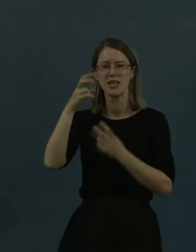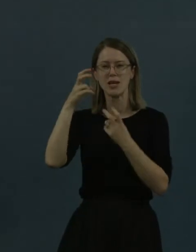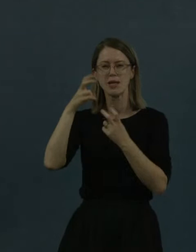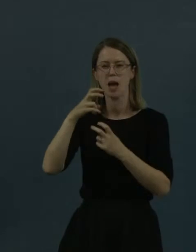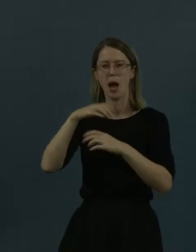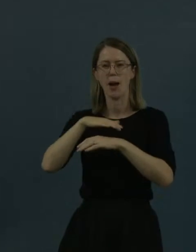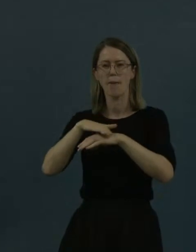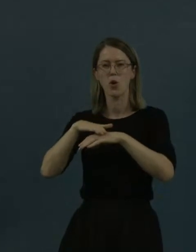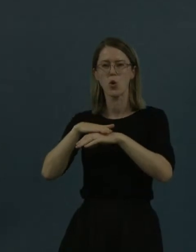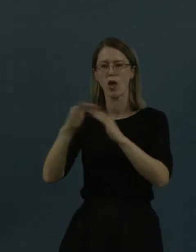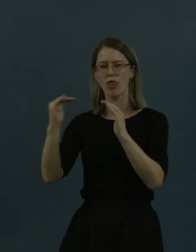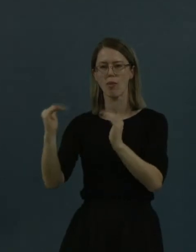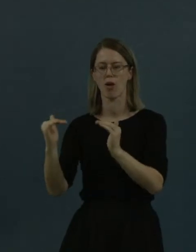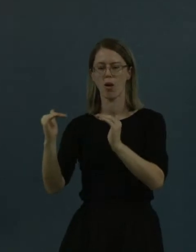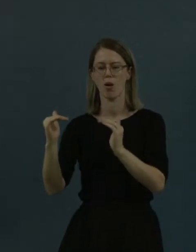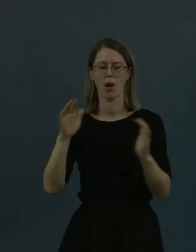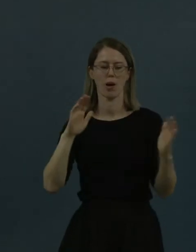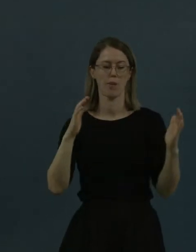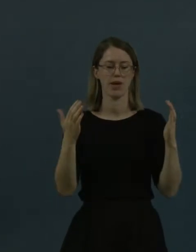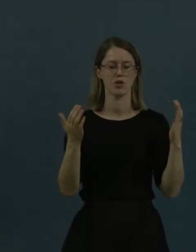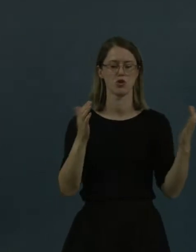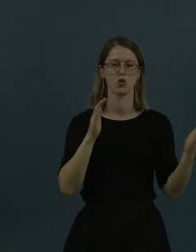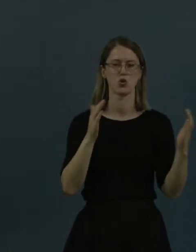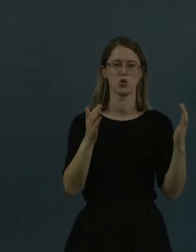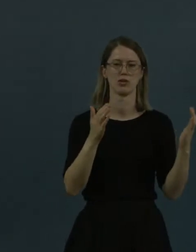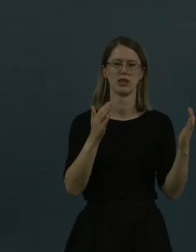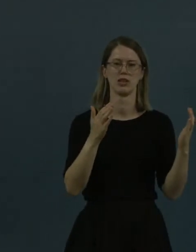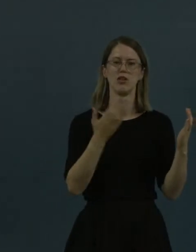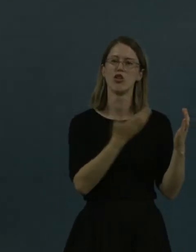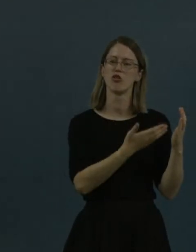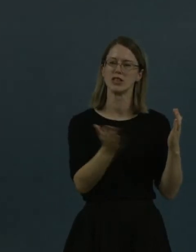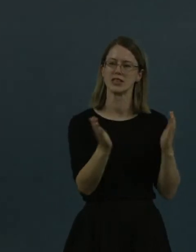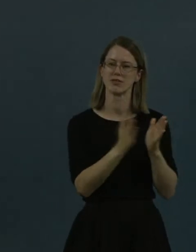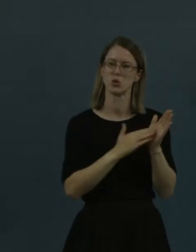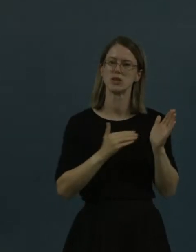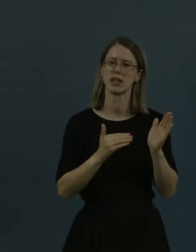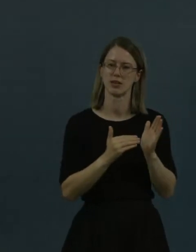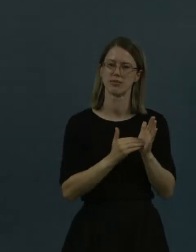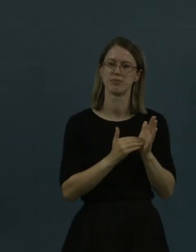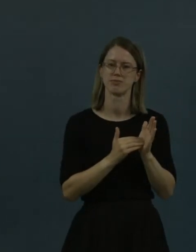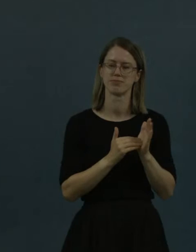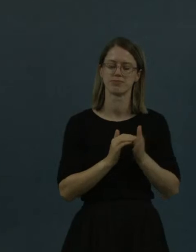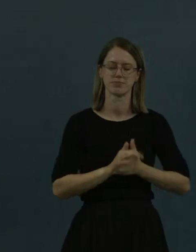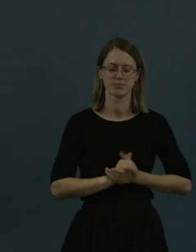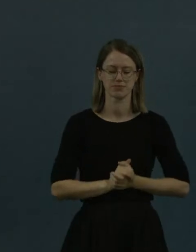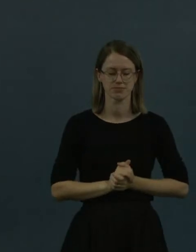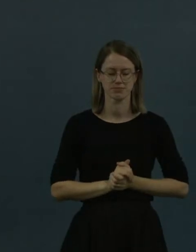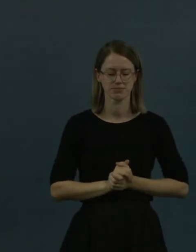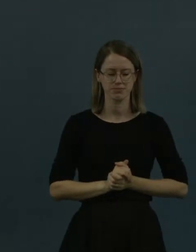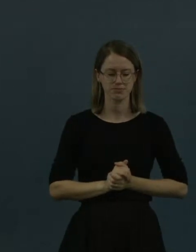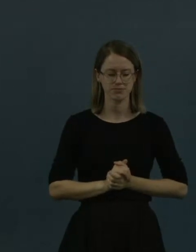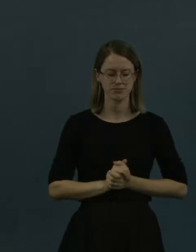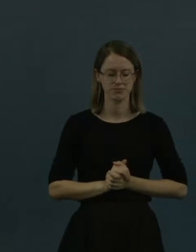darker blue colour at the